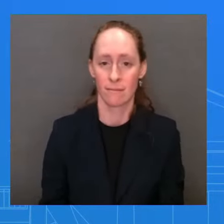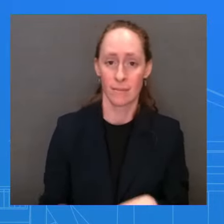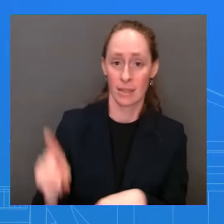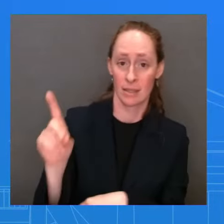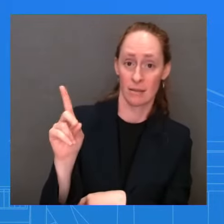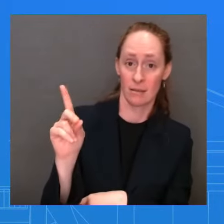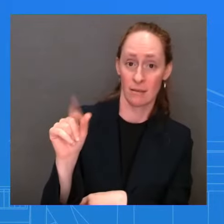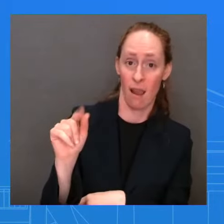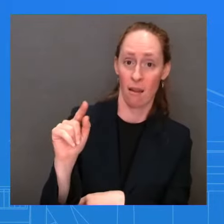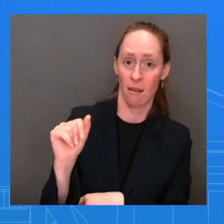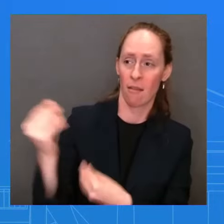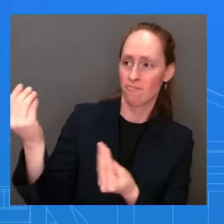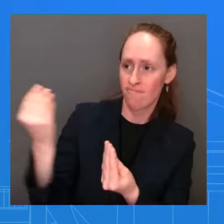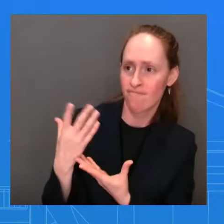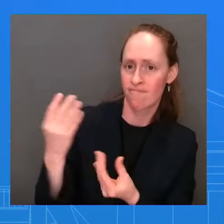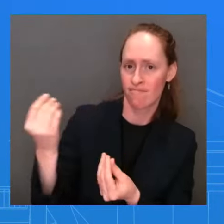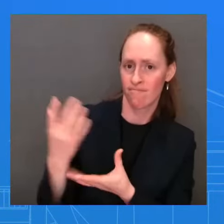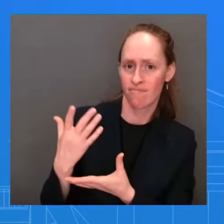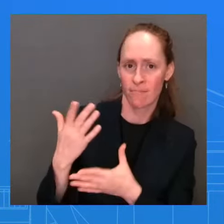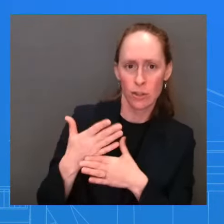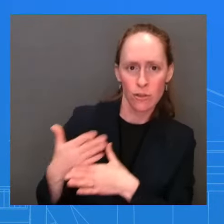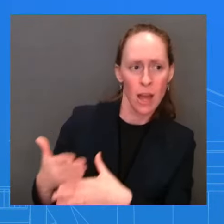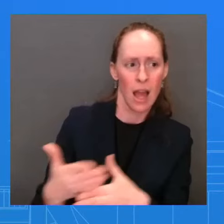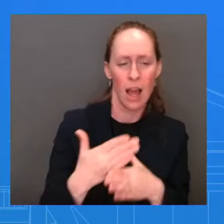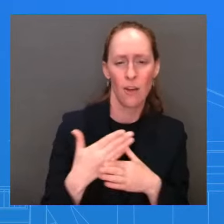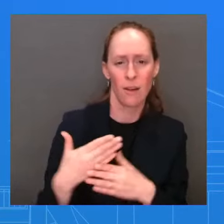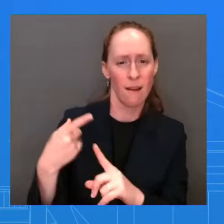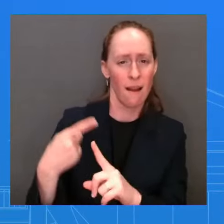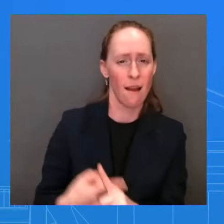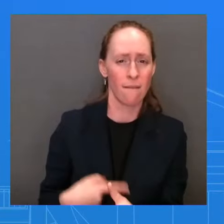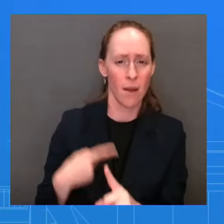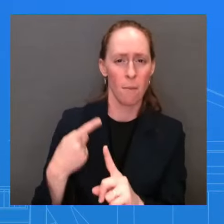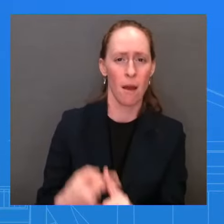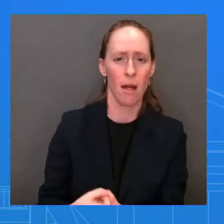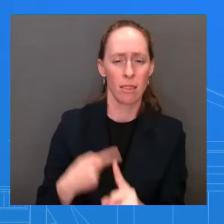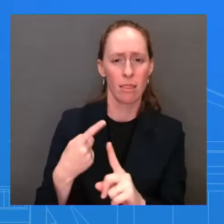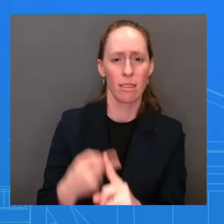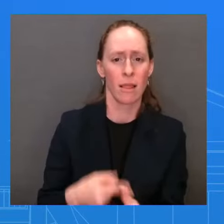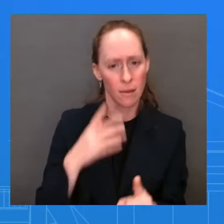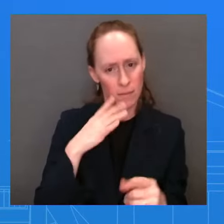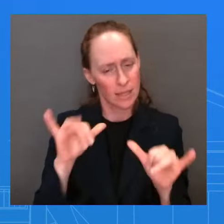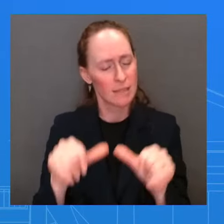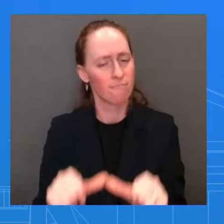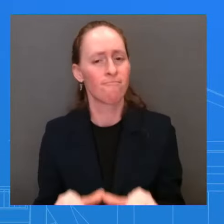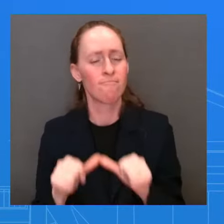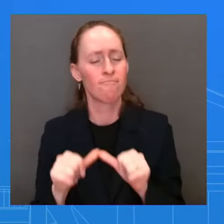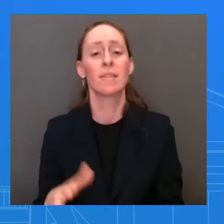and the President is going to continue doing the work. Again, understanding -- understanding that some of -- some Americans, many Americans,